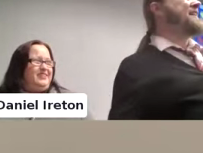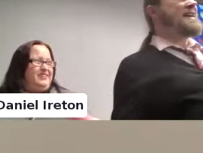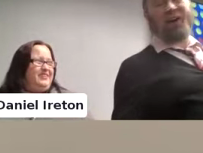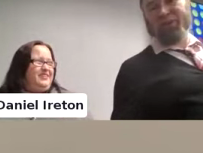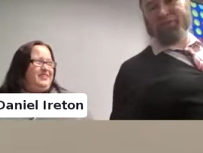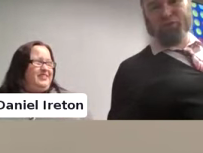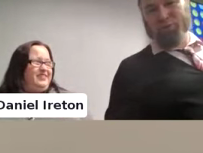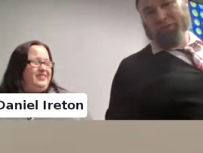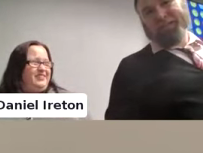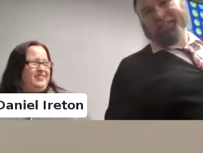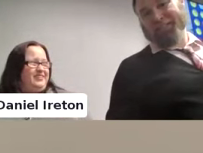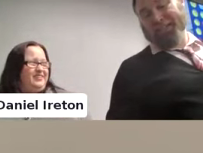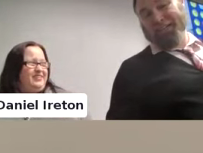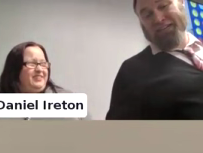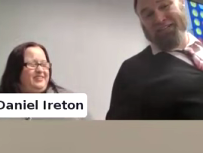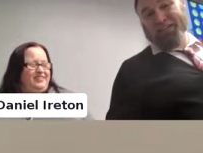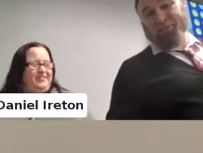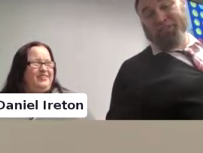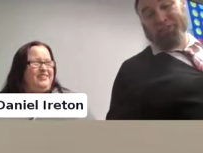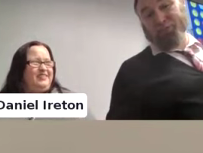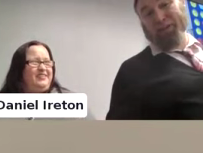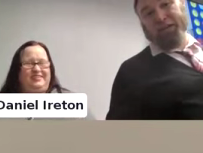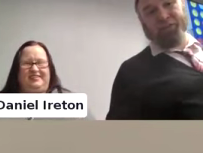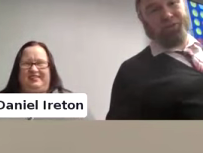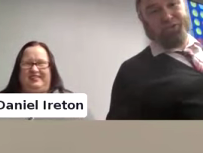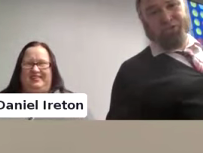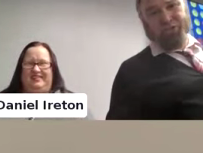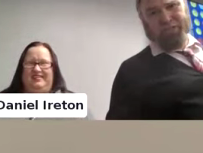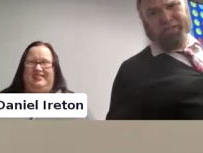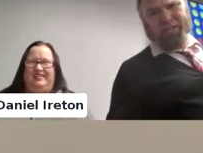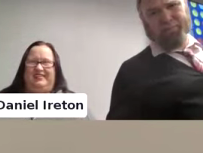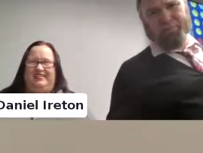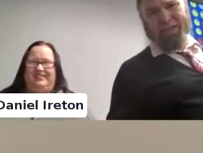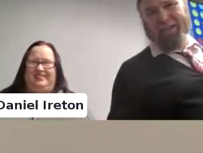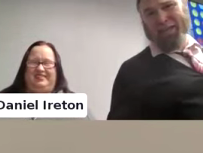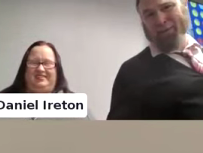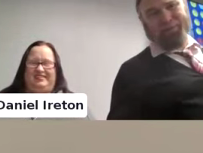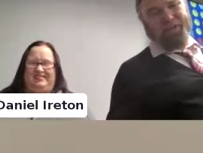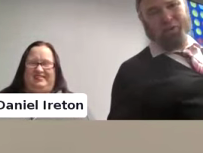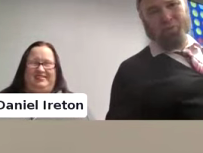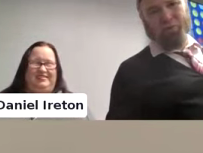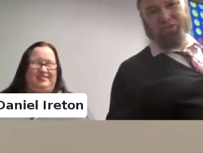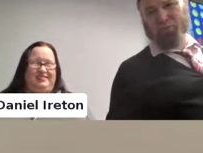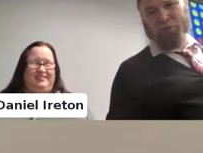Oh, and there's a larger image of or tactile connect 4. Yellow pieces all have a hole drilled in it.